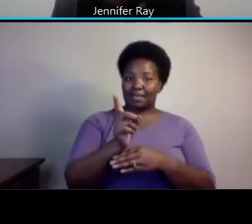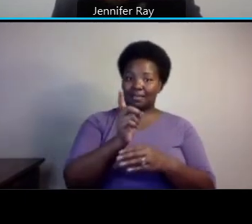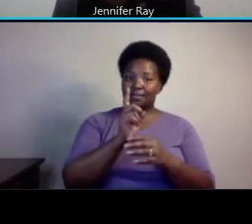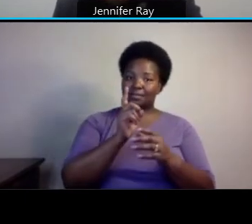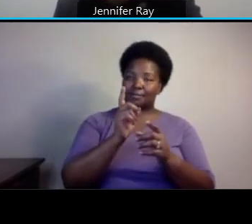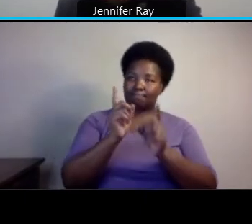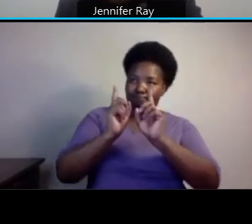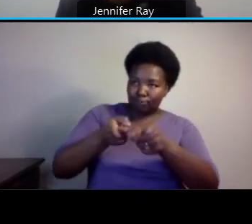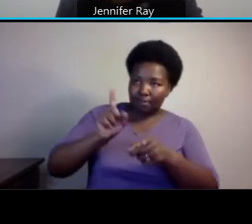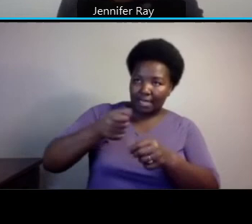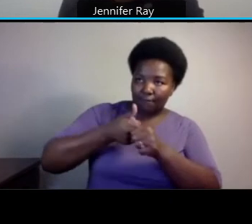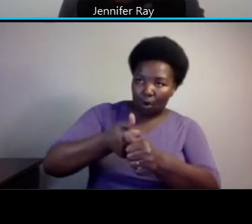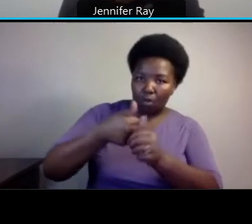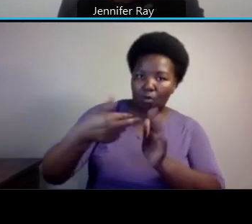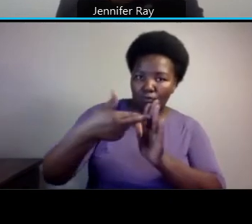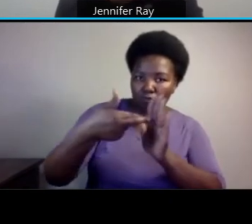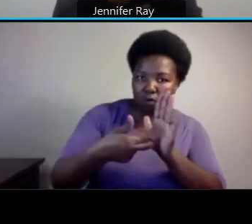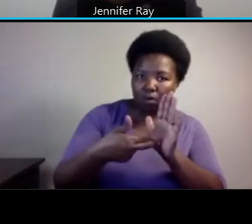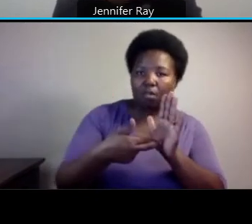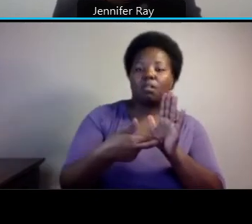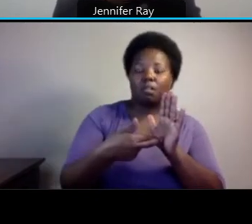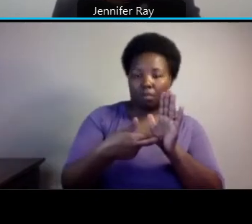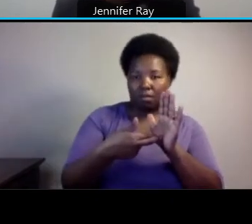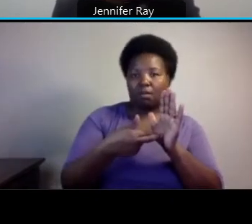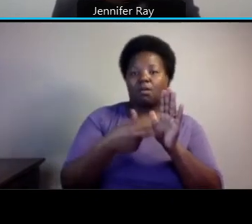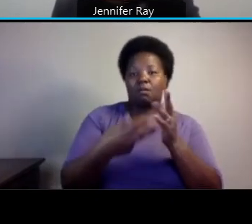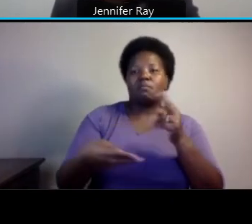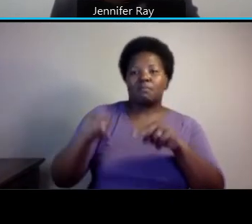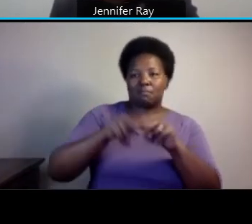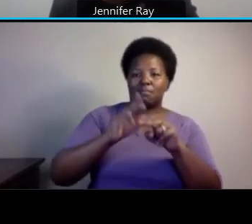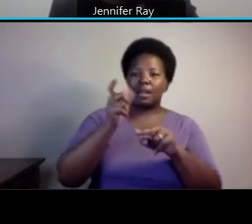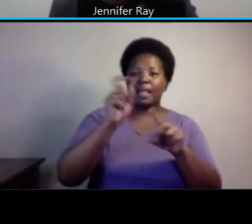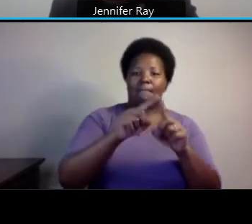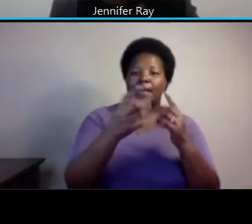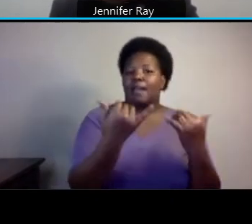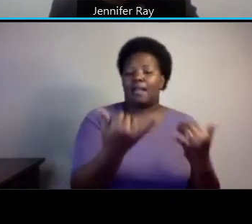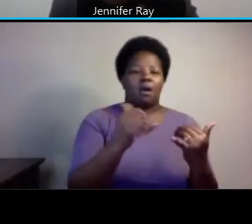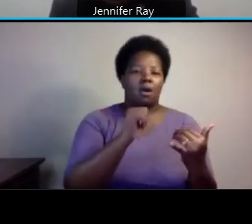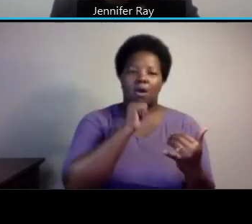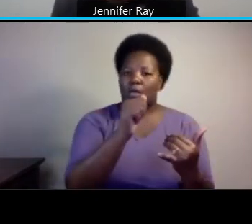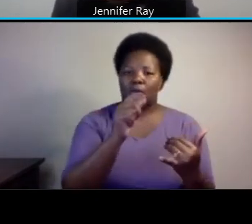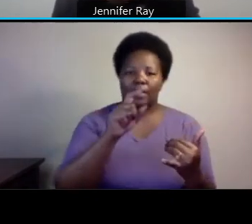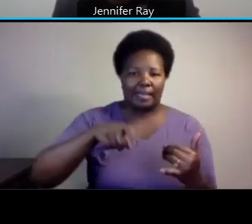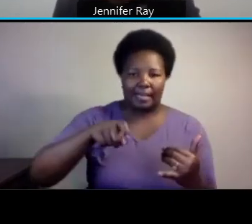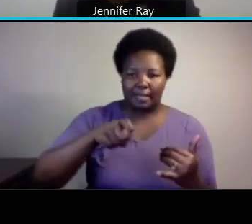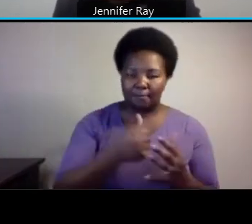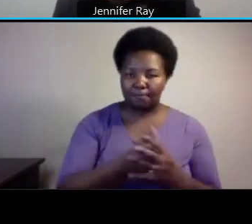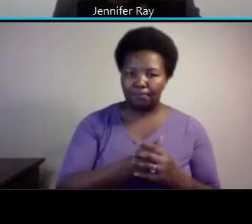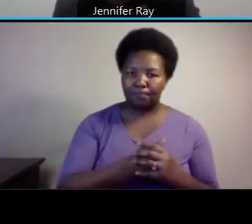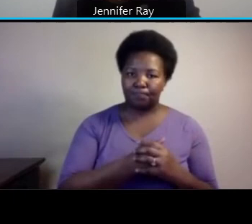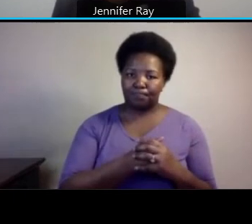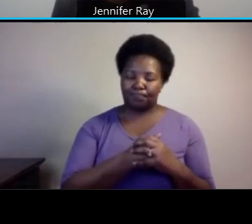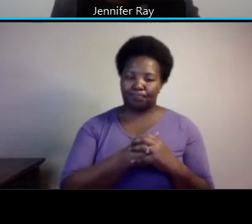at that time as in-ground construction is not needed for the placement of that camera